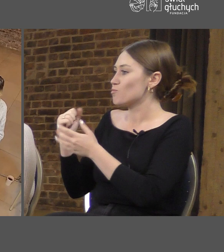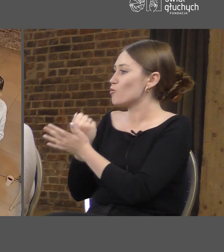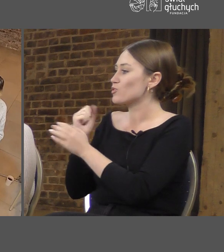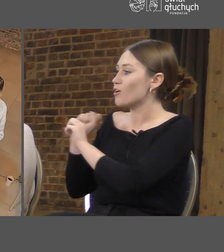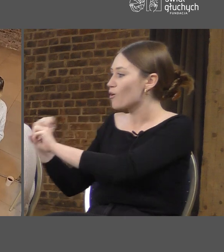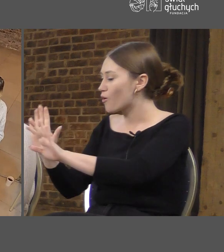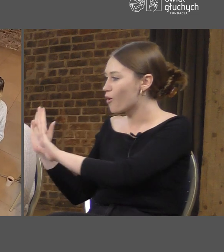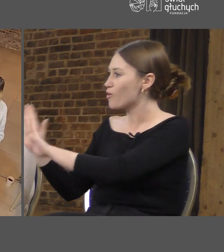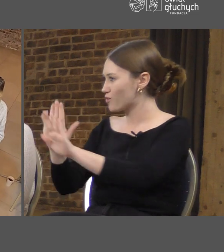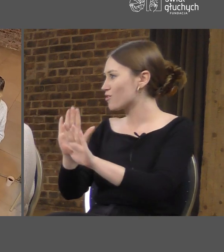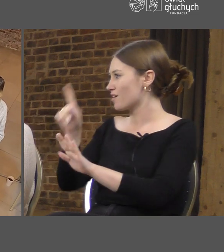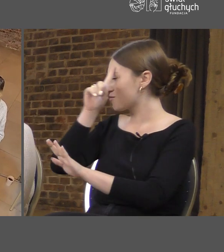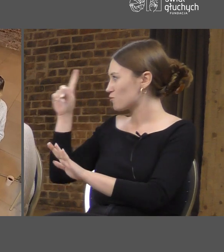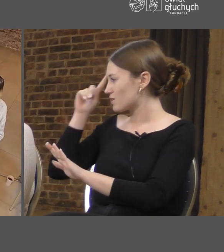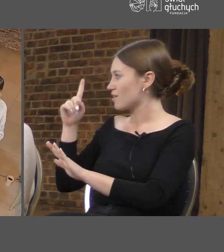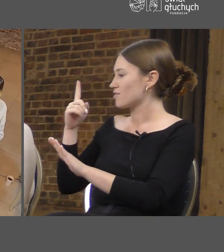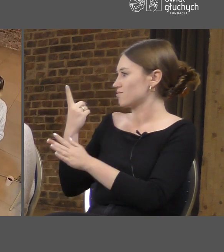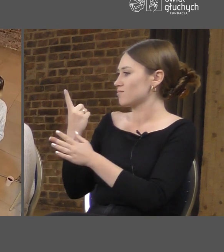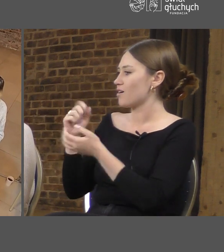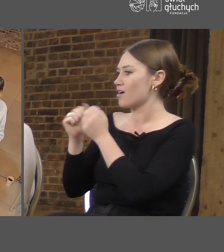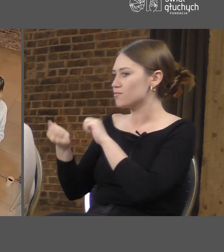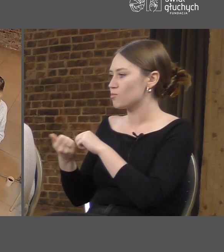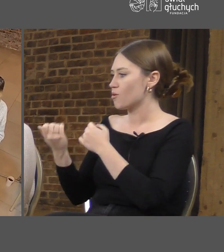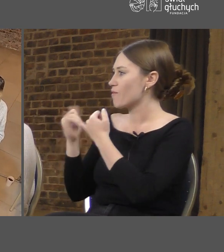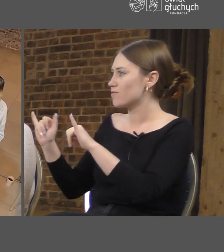such as citizens or other matters.